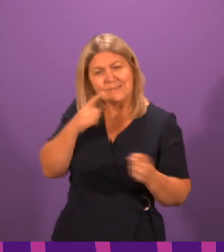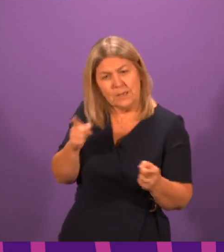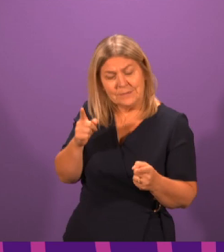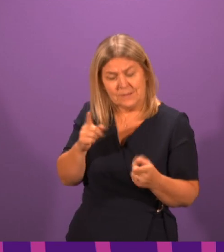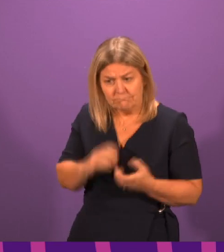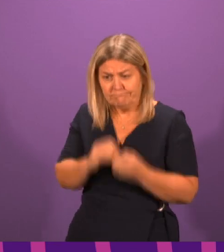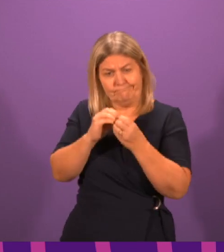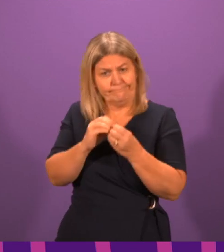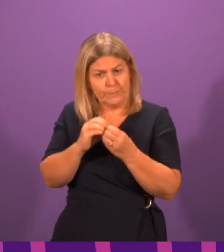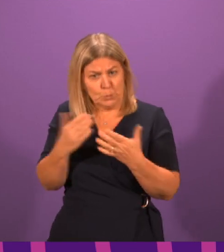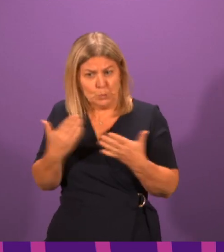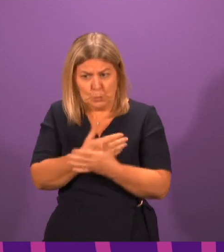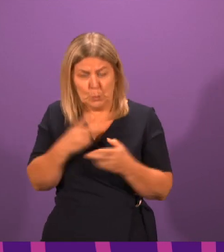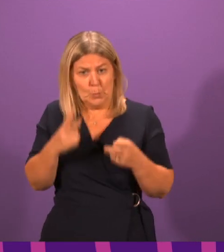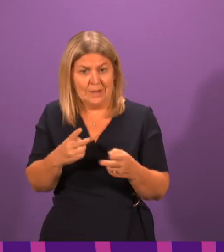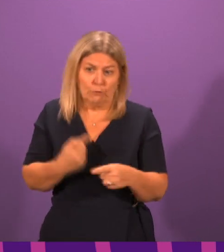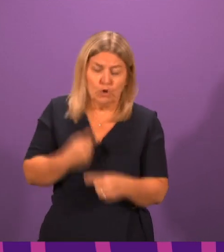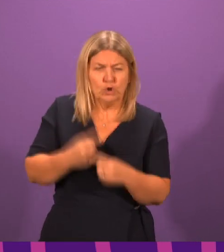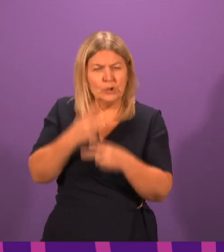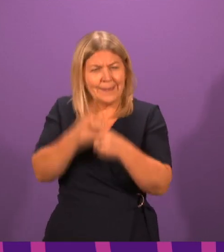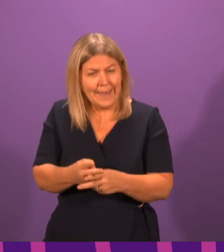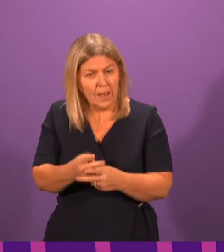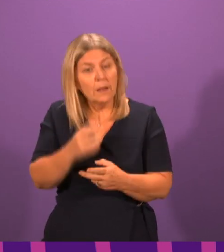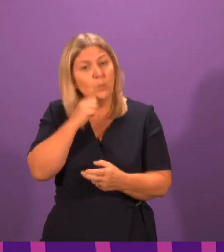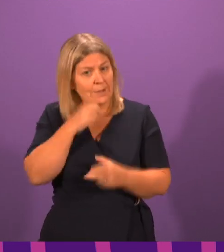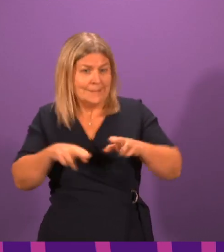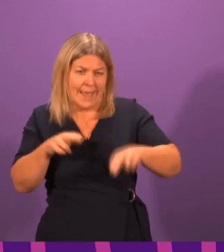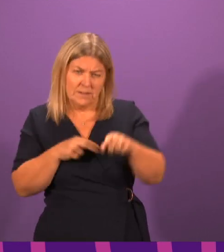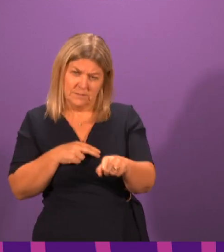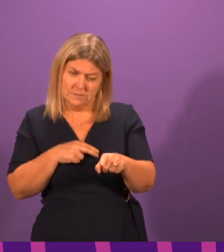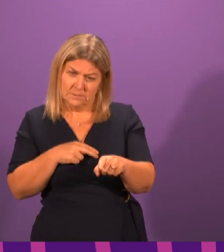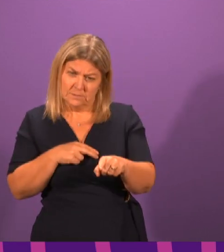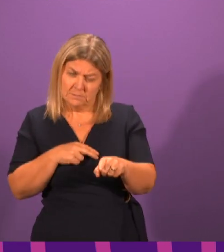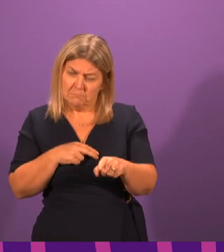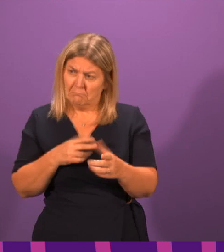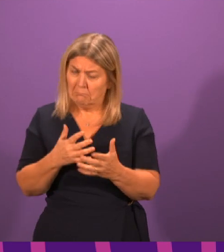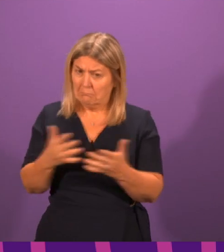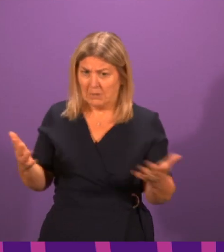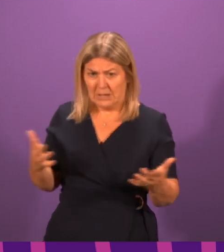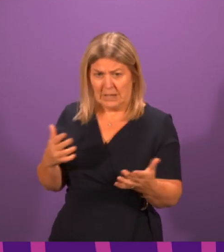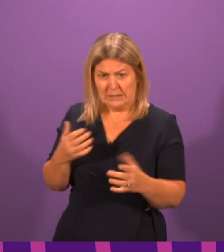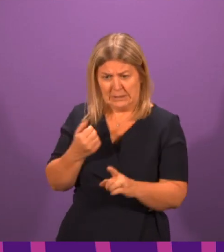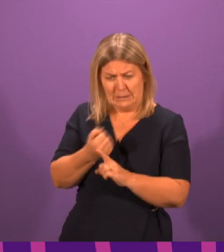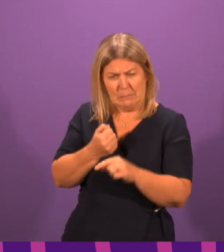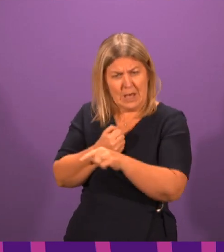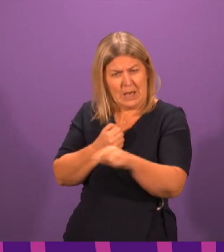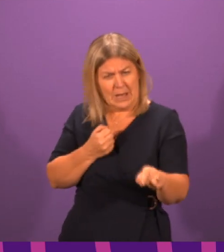care will be tested out. Will any corresponding impact that the redesign will have on primary